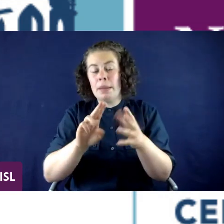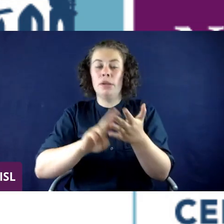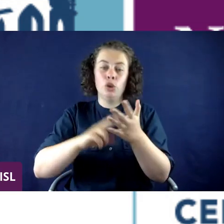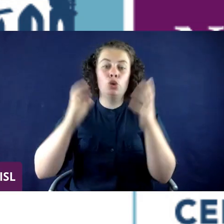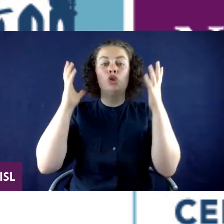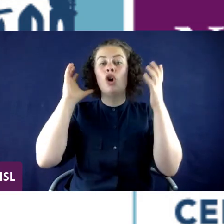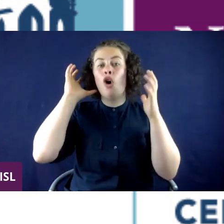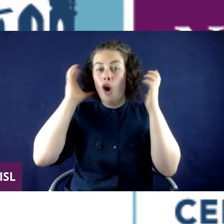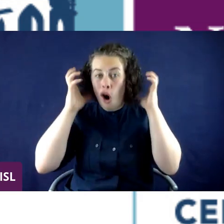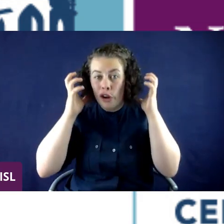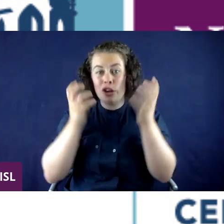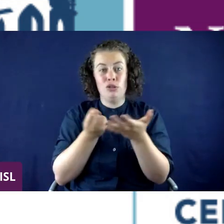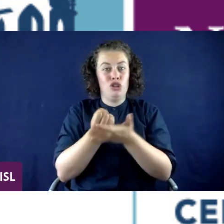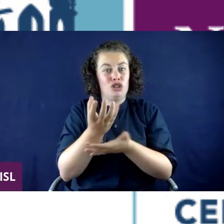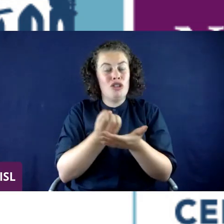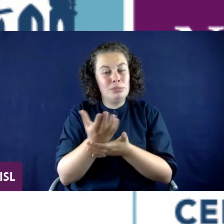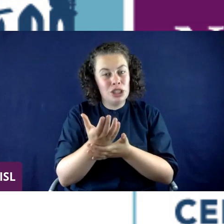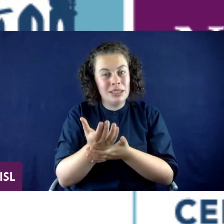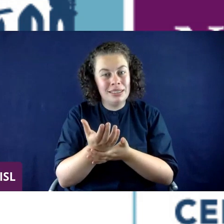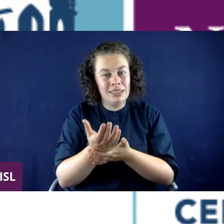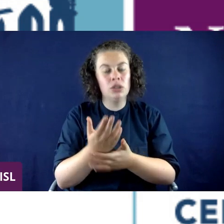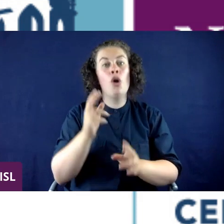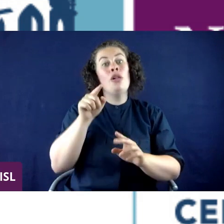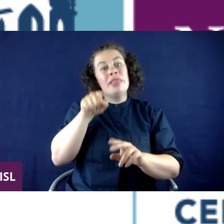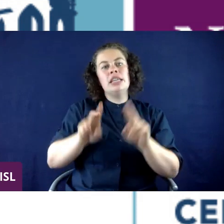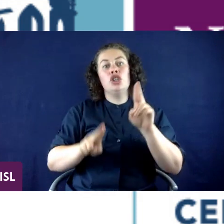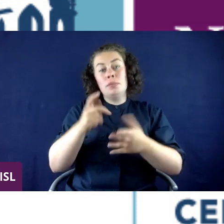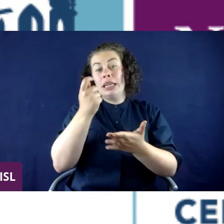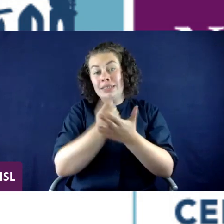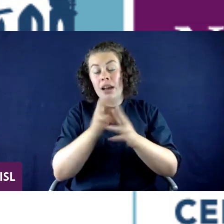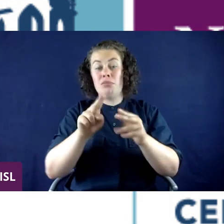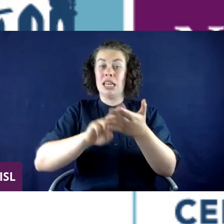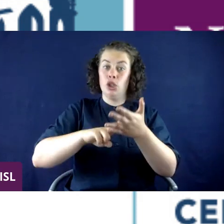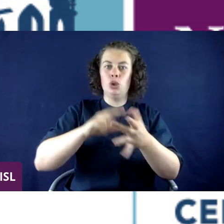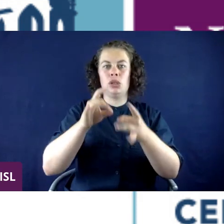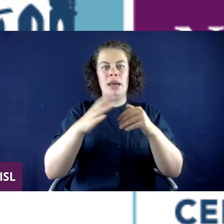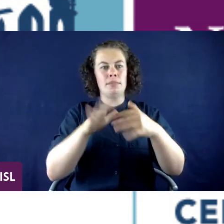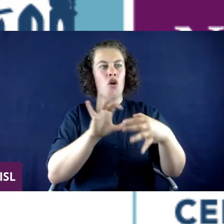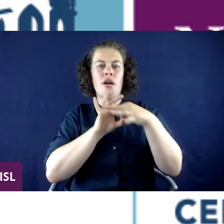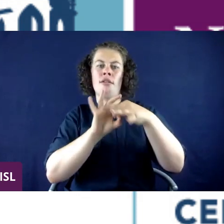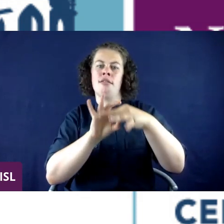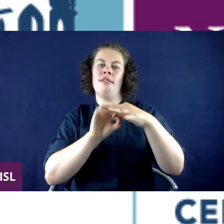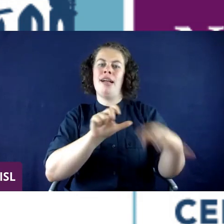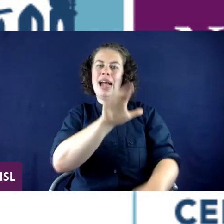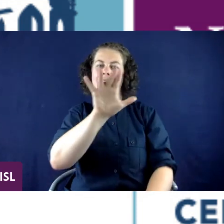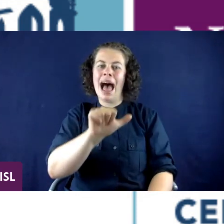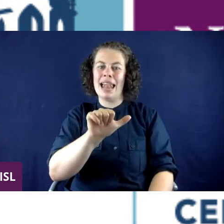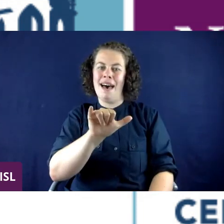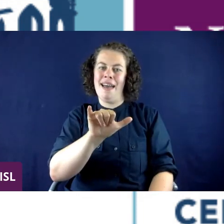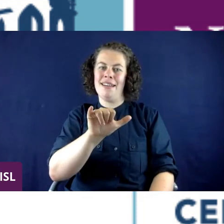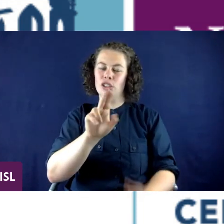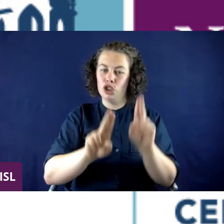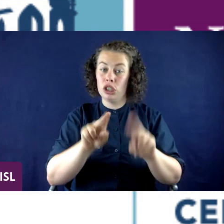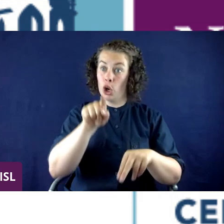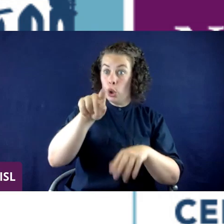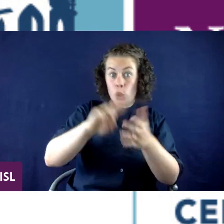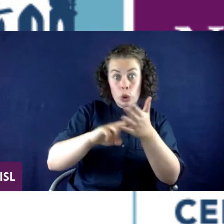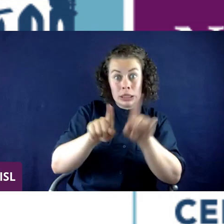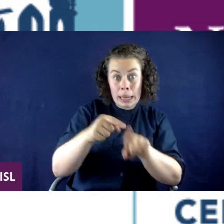but actually, we are not so many people. We are many, many more. Finding what that would mean, using being an